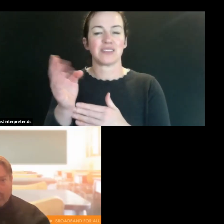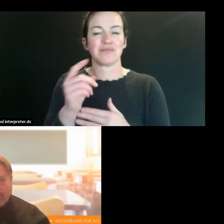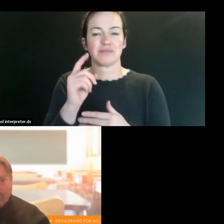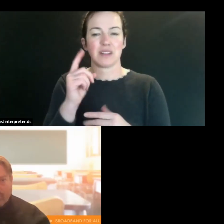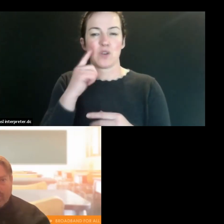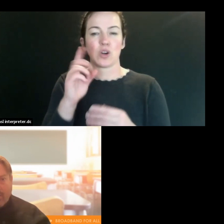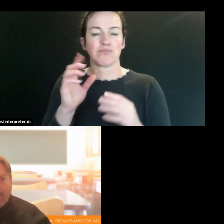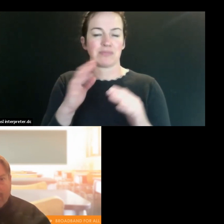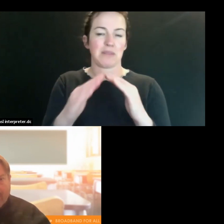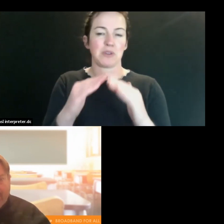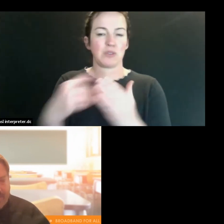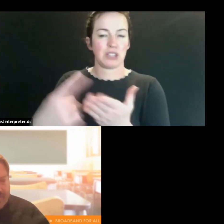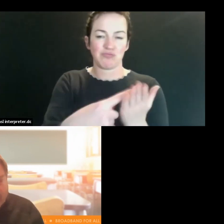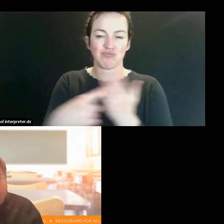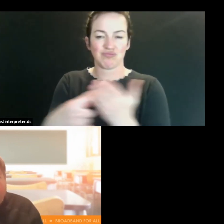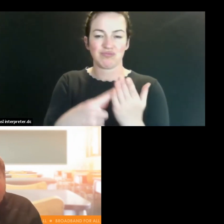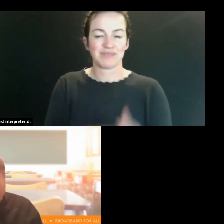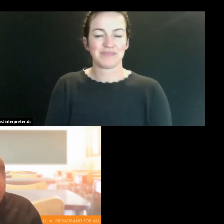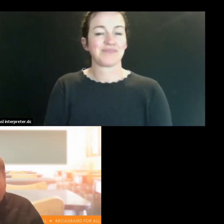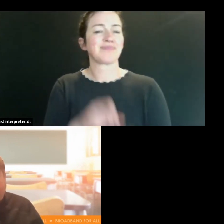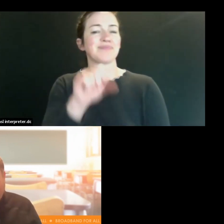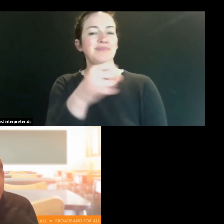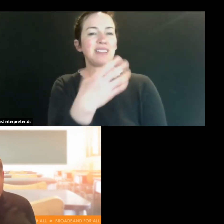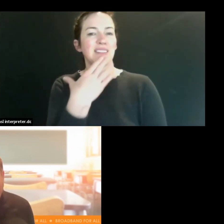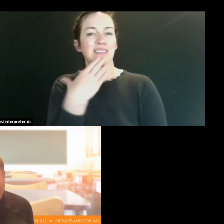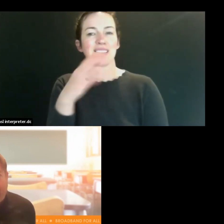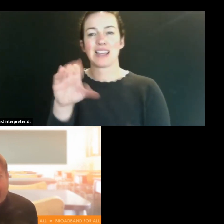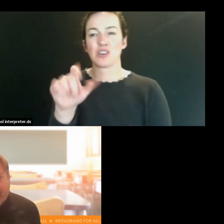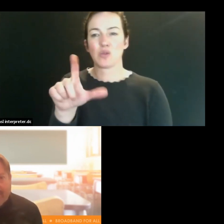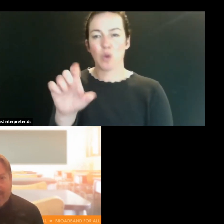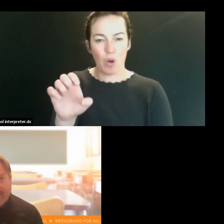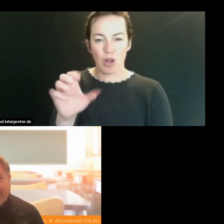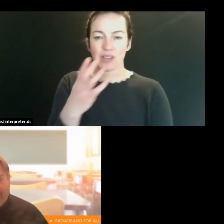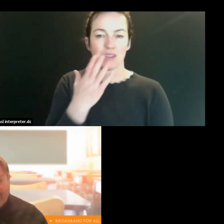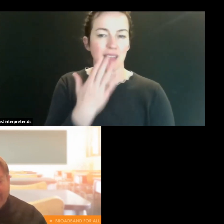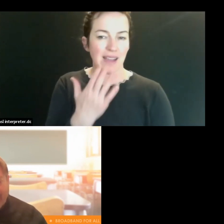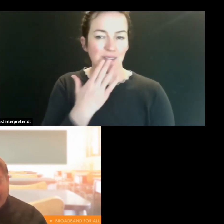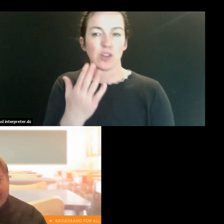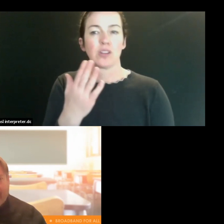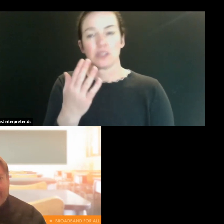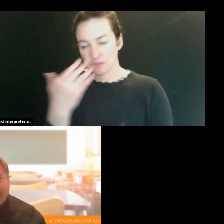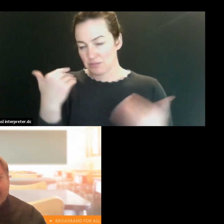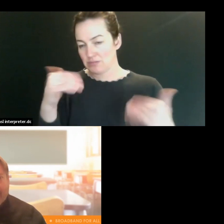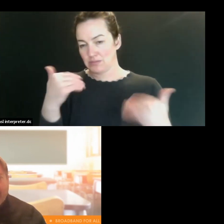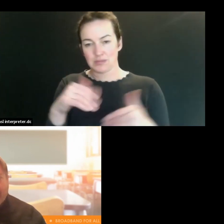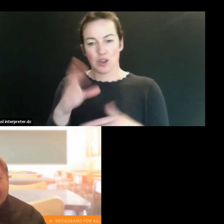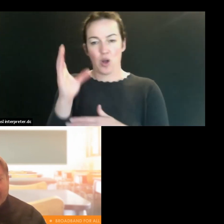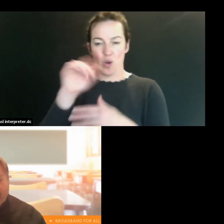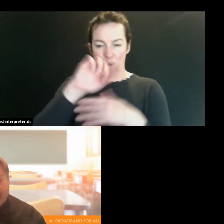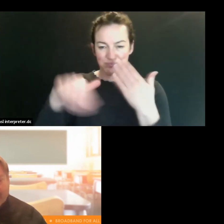Yeah thanks, Cole. No, just absolutely grateful to the opening speakers for for the wonderful